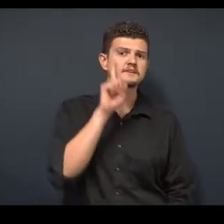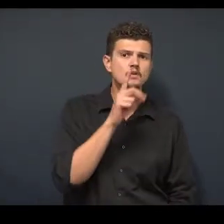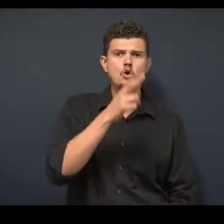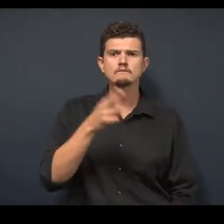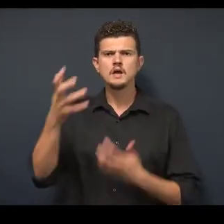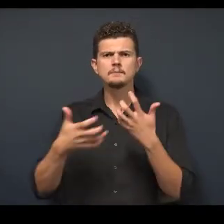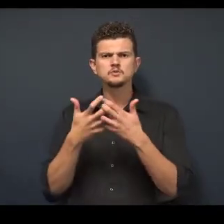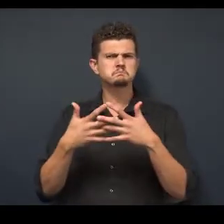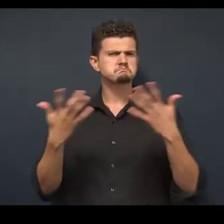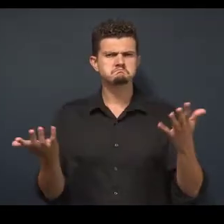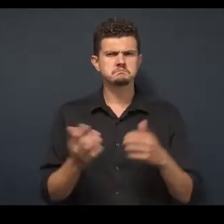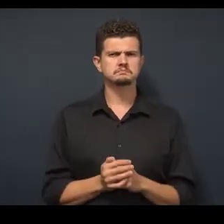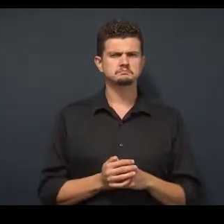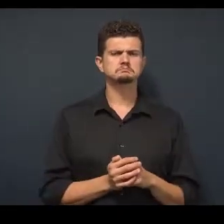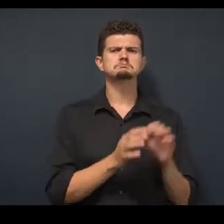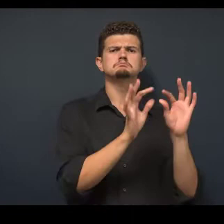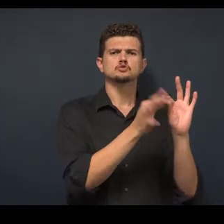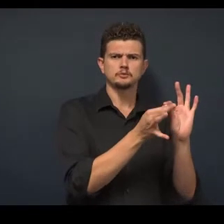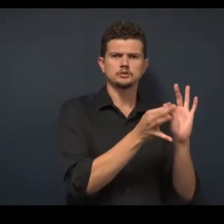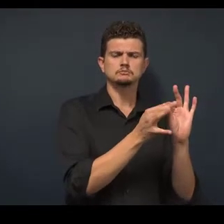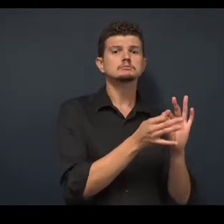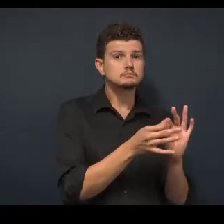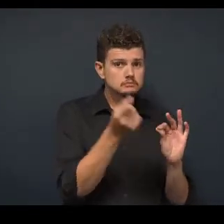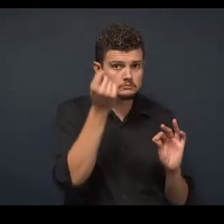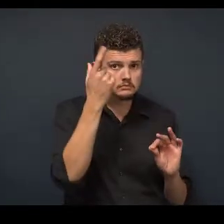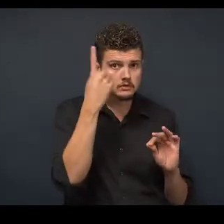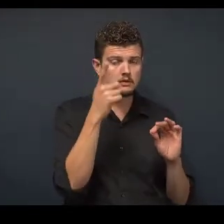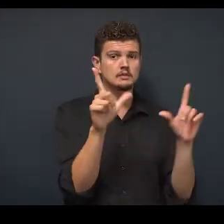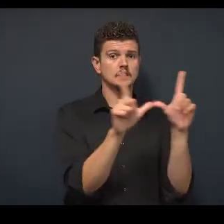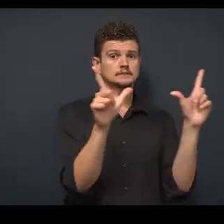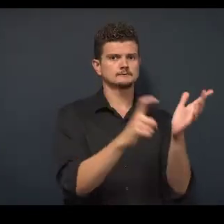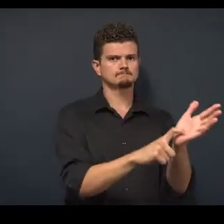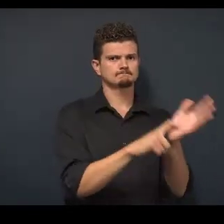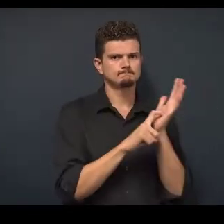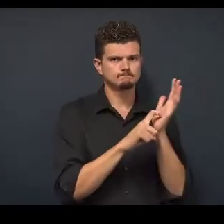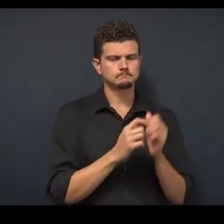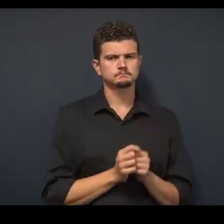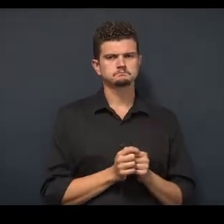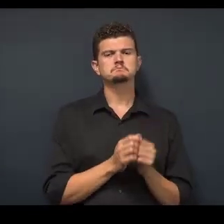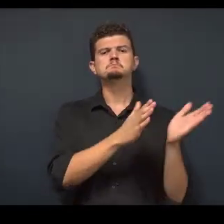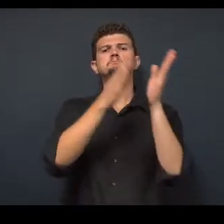Accommodations for people with hearing loss Licensed sign language interpreters during court proceedings